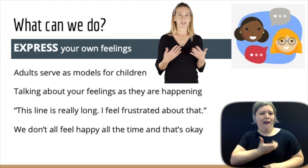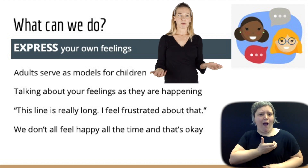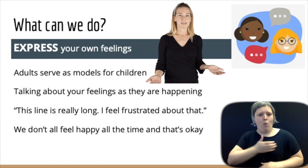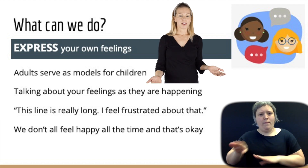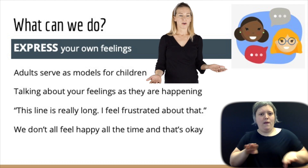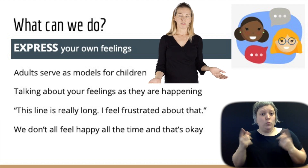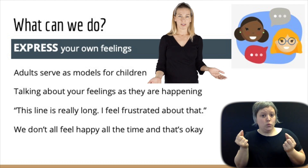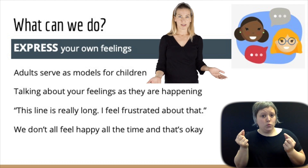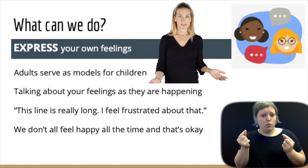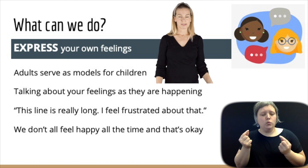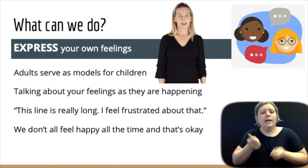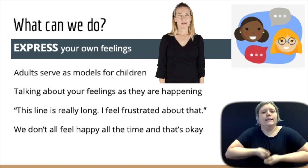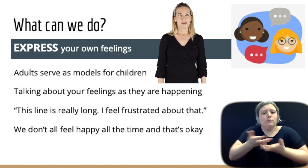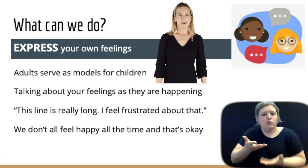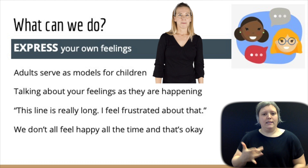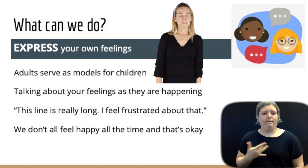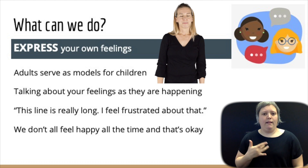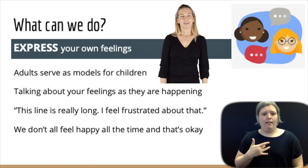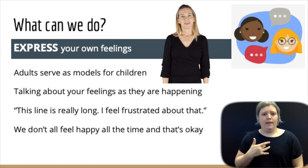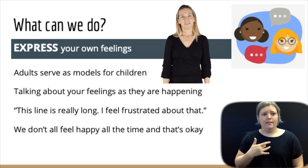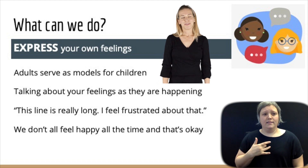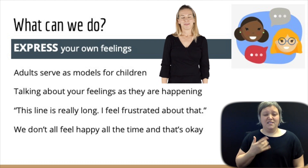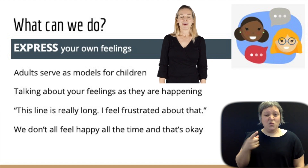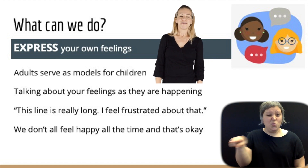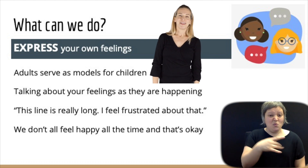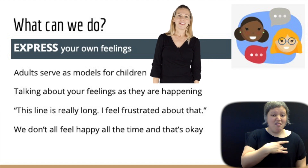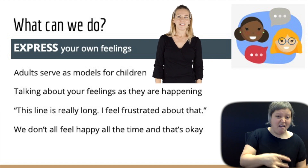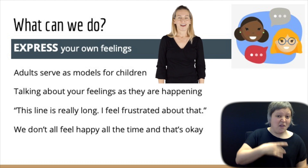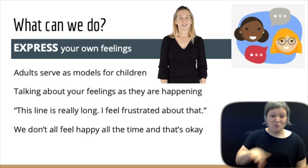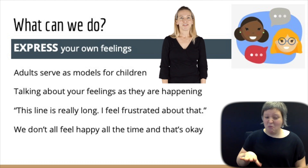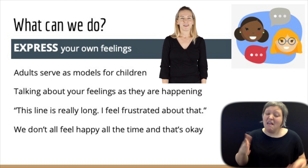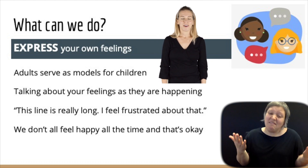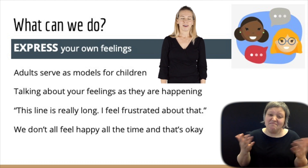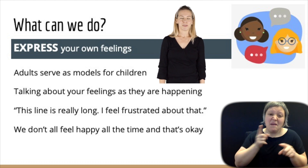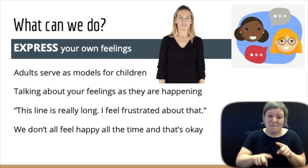So expressing our own feelings, no matter if you like it or not, children are observing